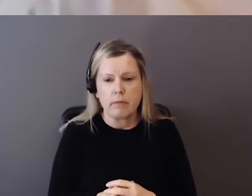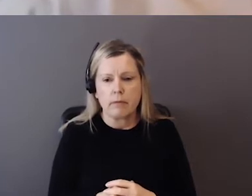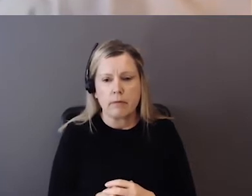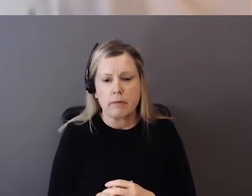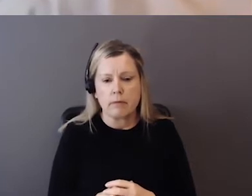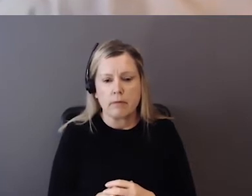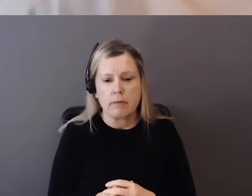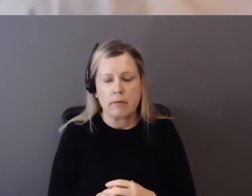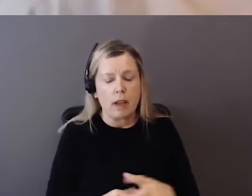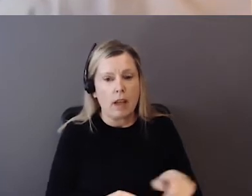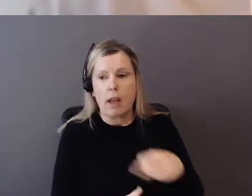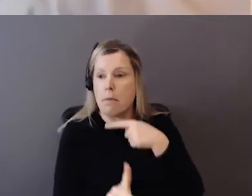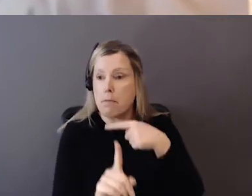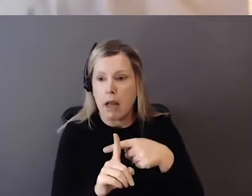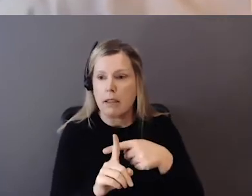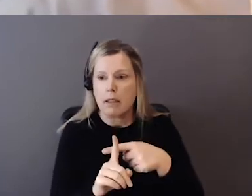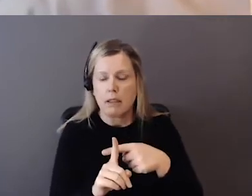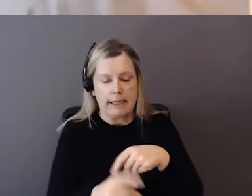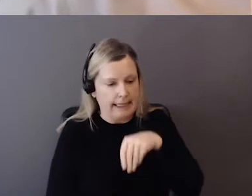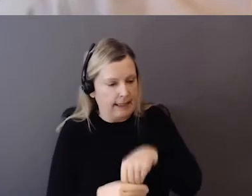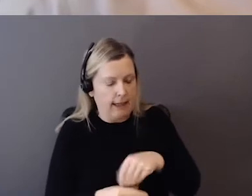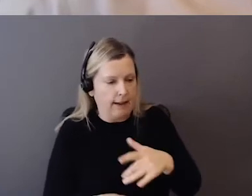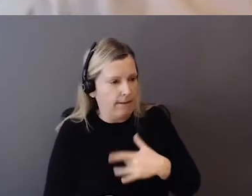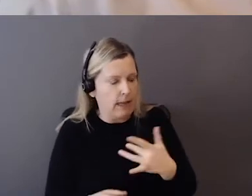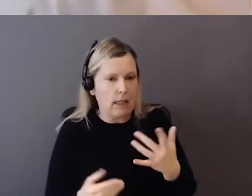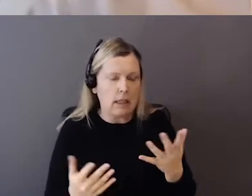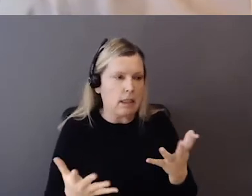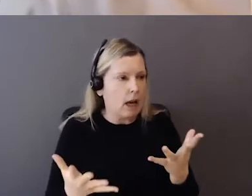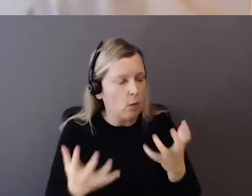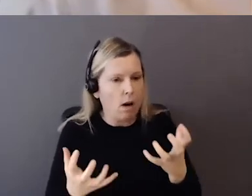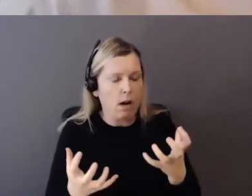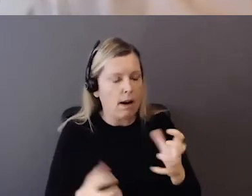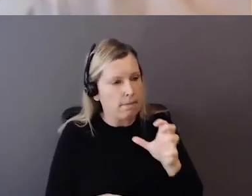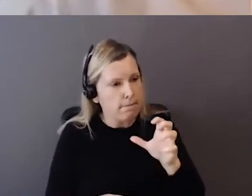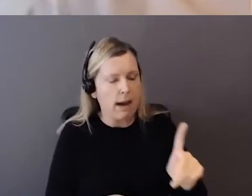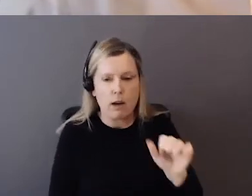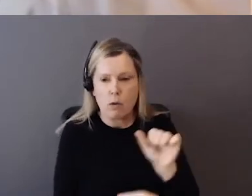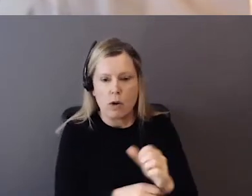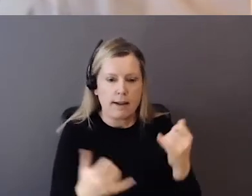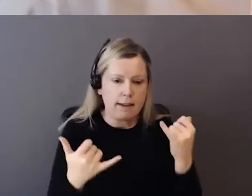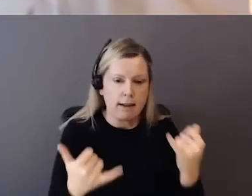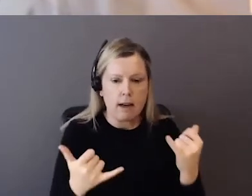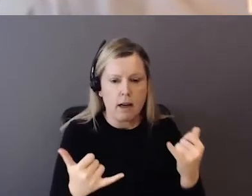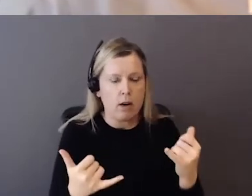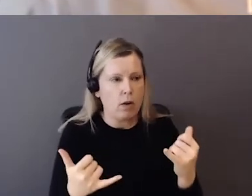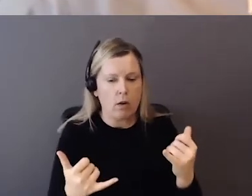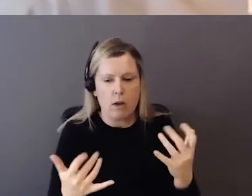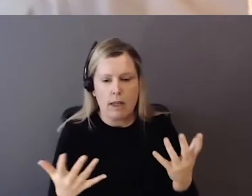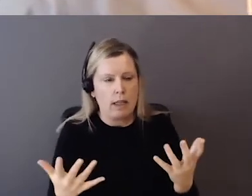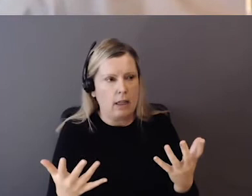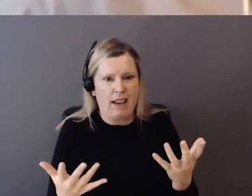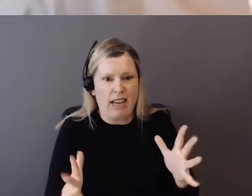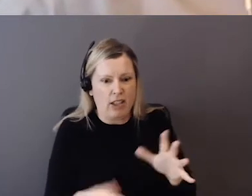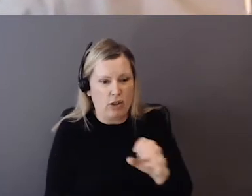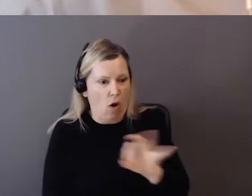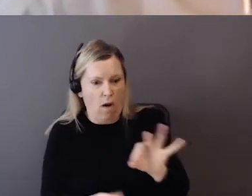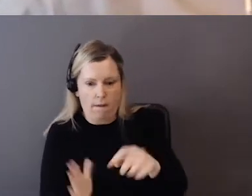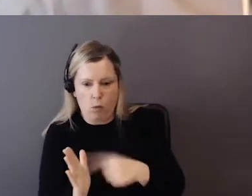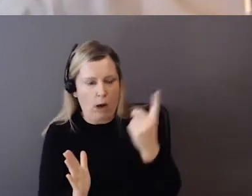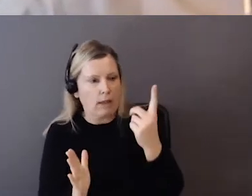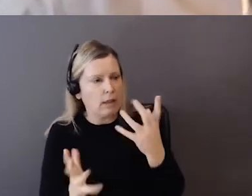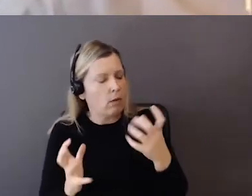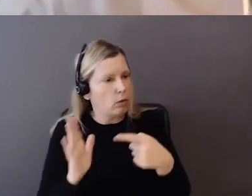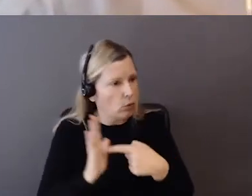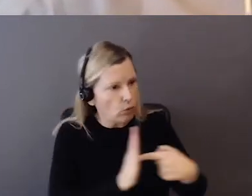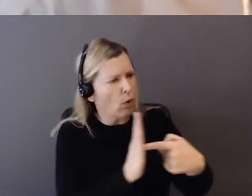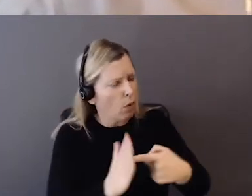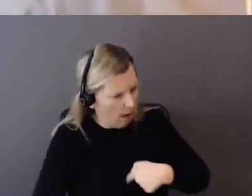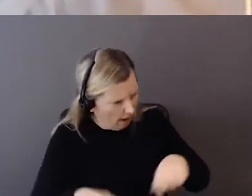And just the desperation after having to be off once, of proving myself and being able to show.